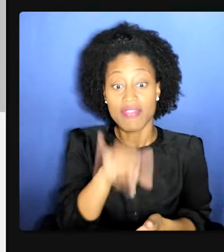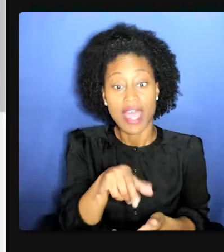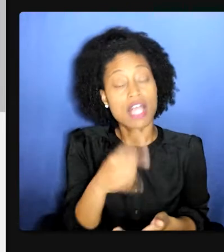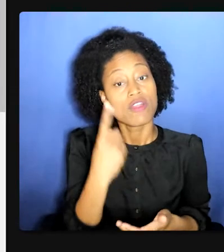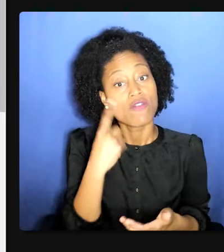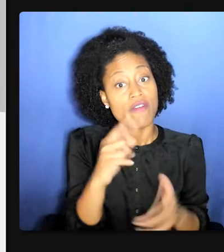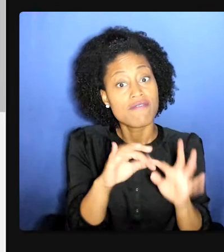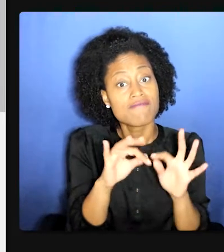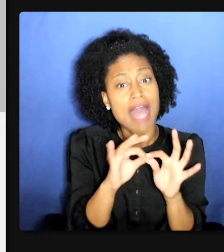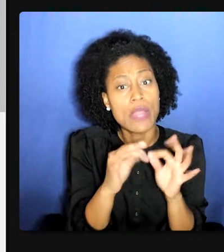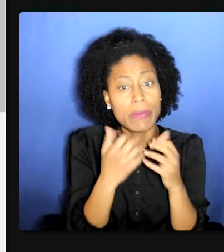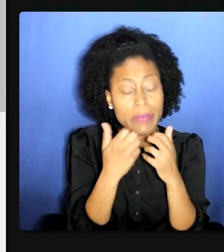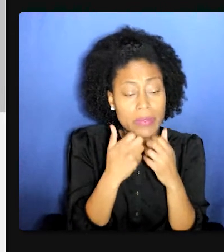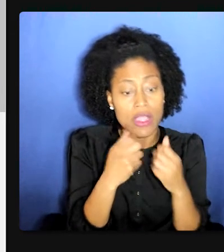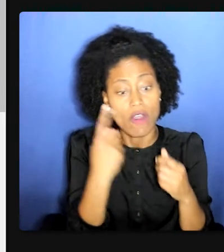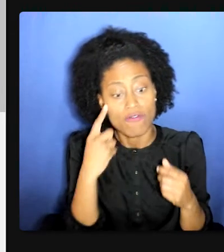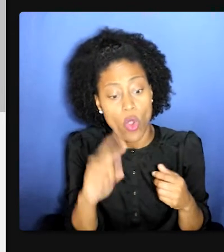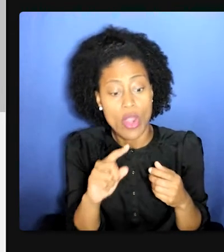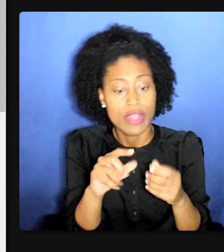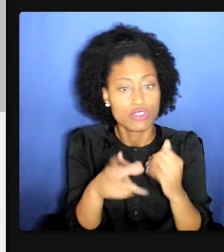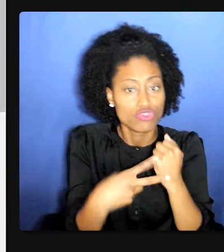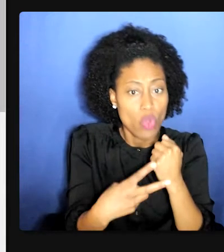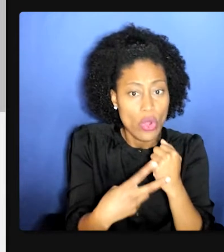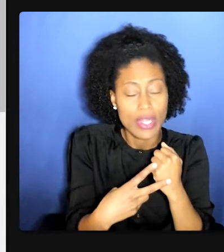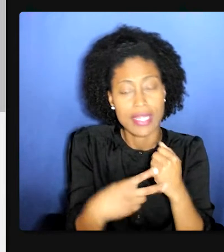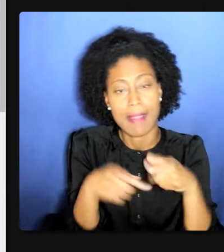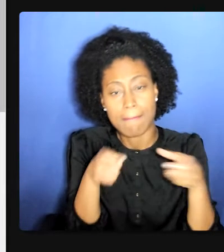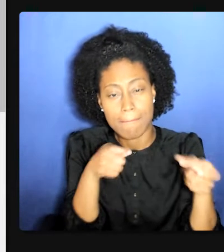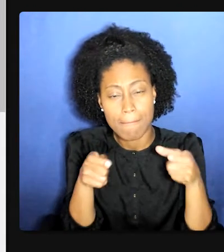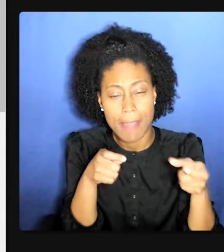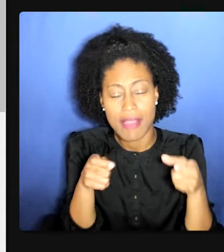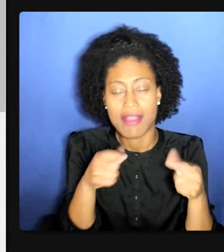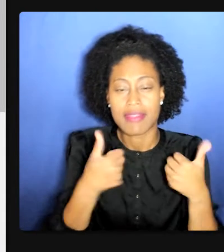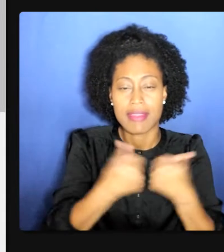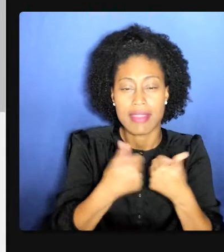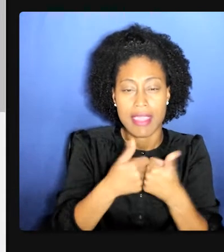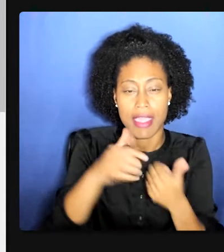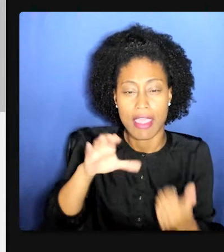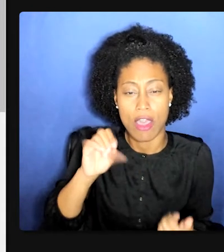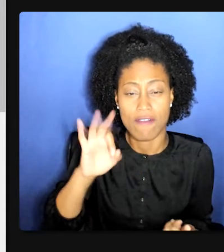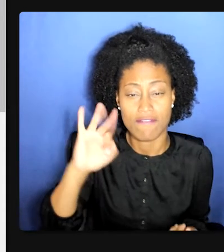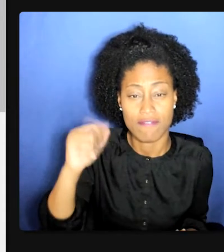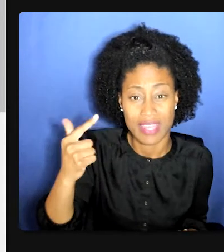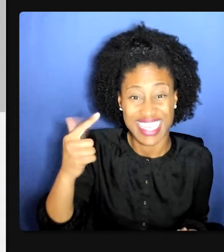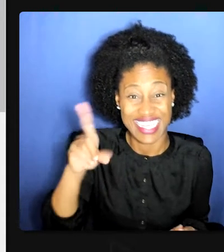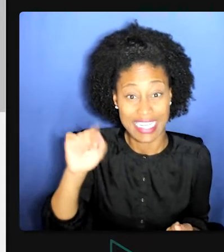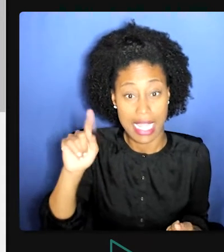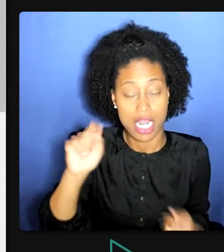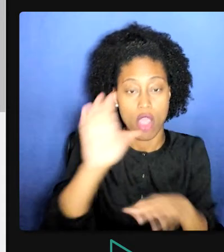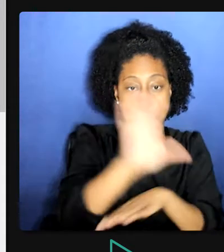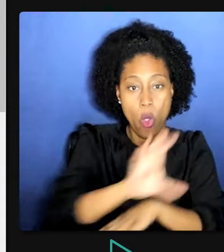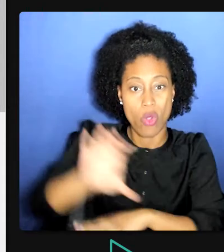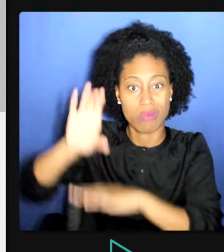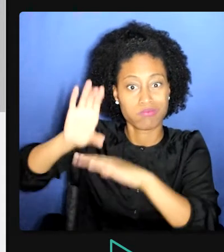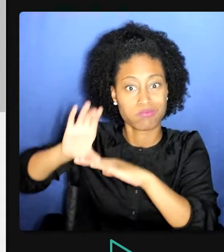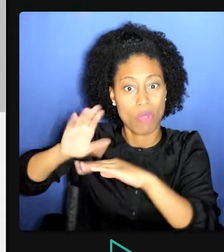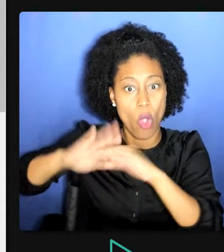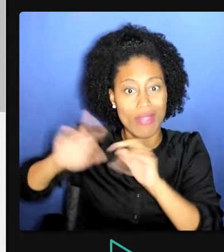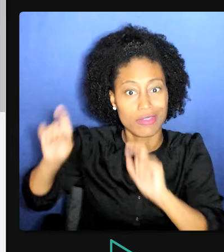used for storing and managing the game's configuration data remotely on the server. Here, the primary title data